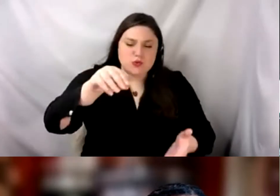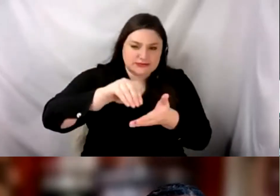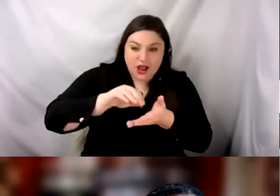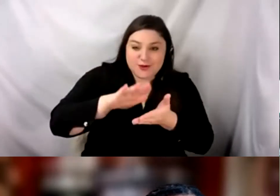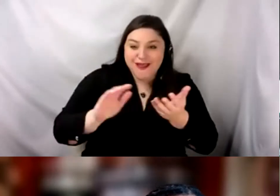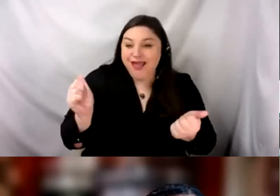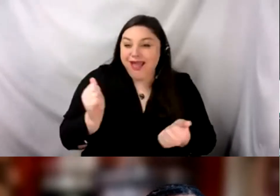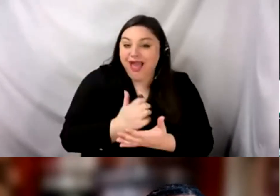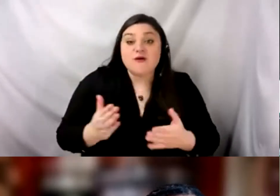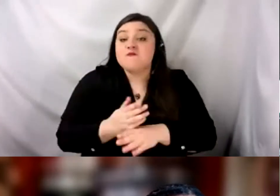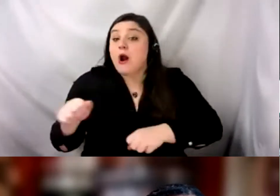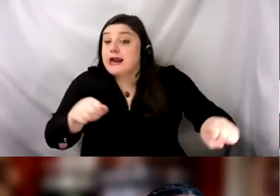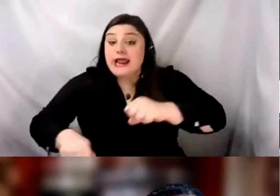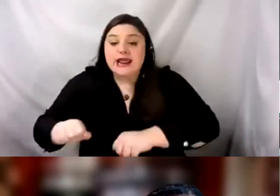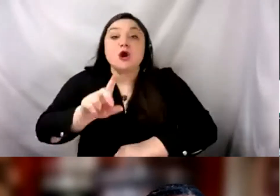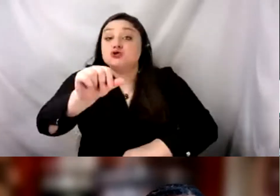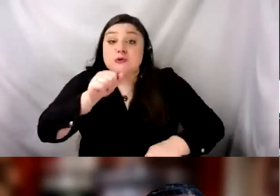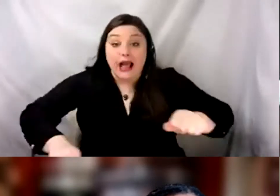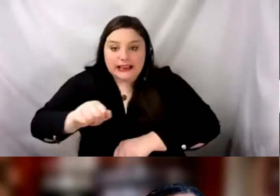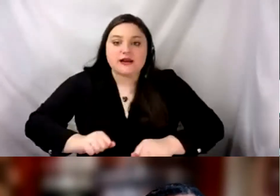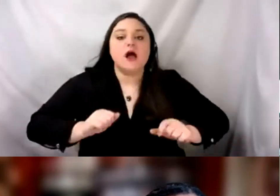to your, to your spaces.